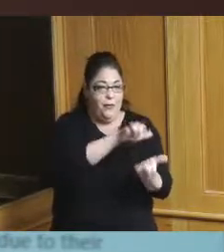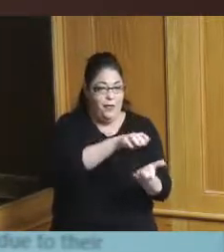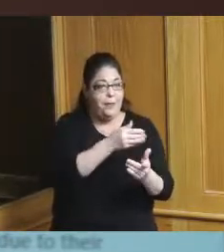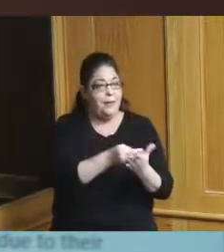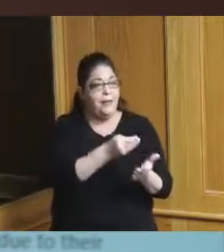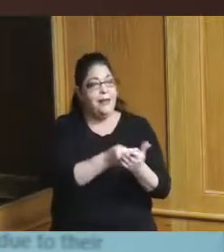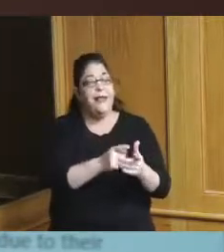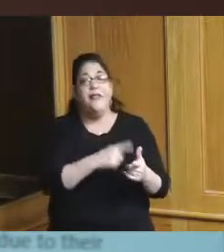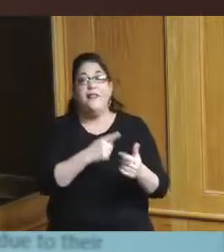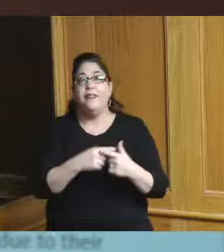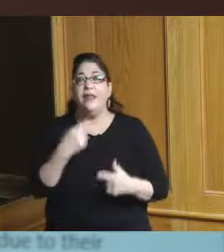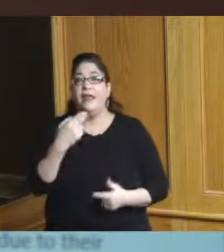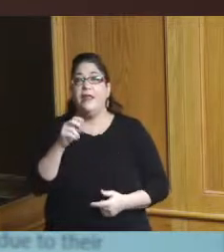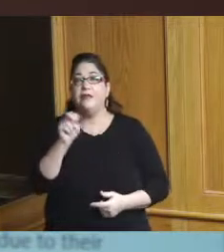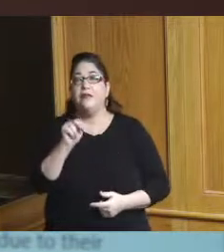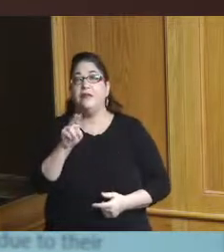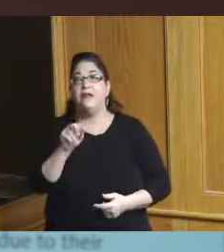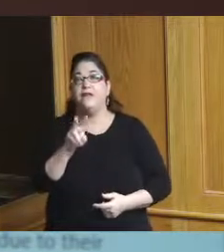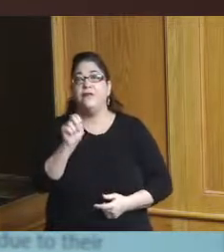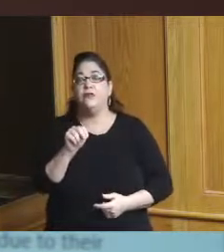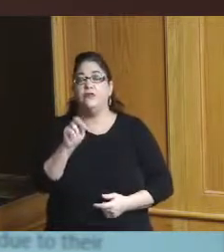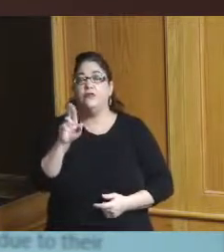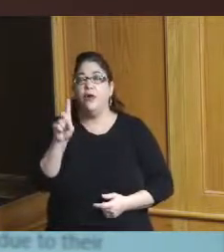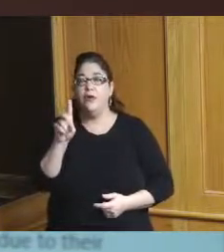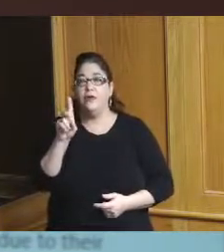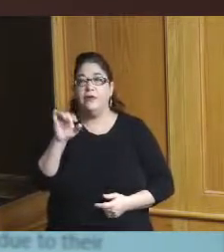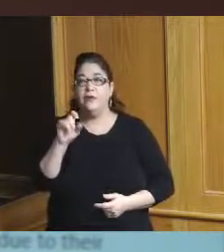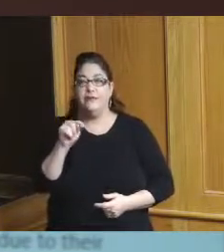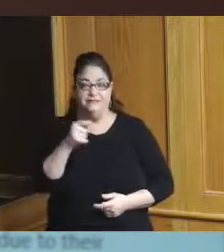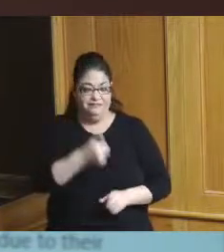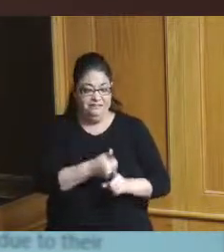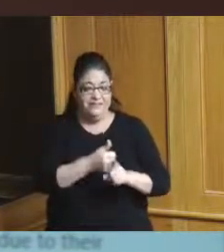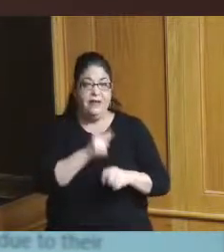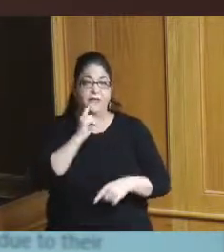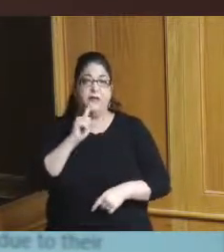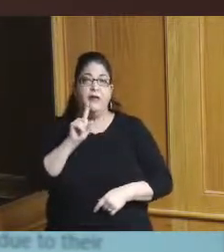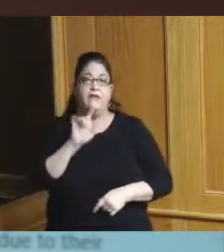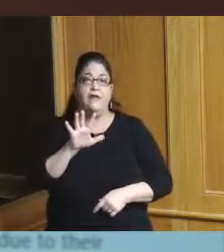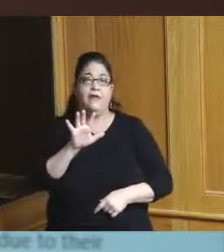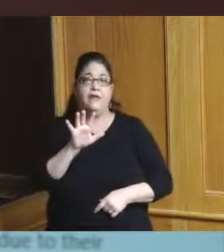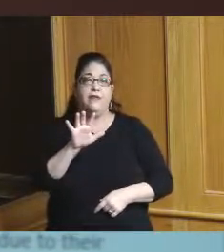the Harrison Avenue Road diet so about a quarter of a million dollars to make that